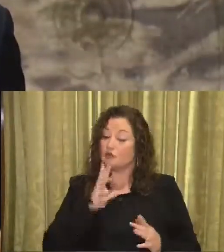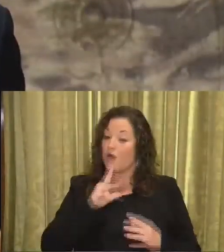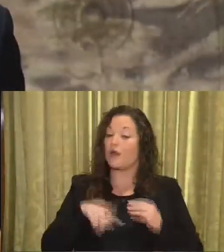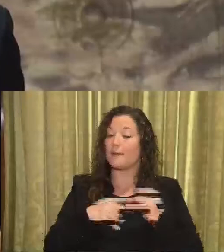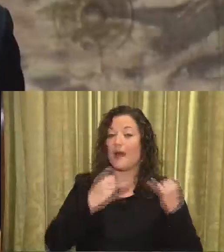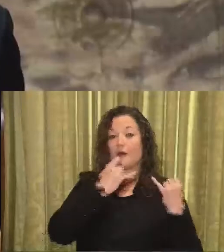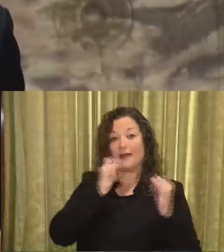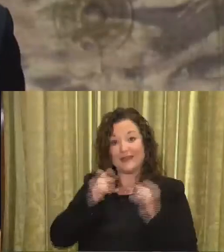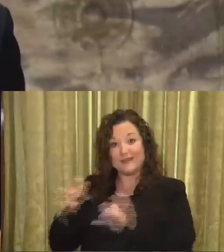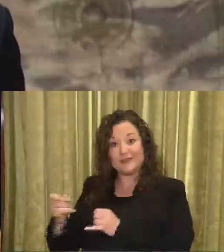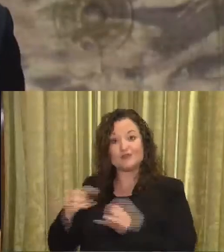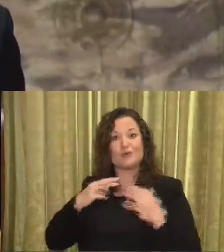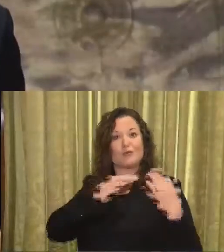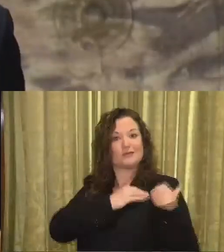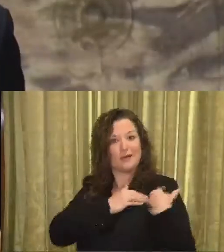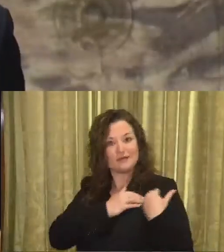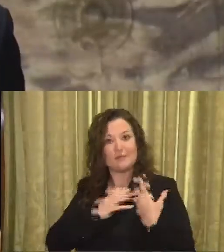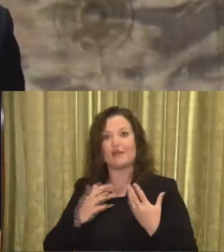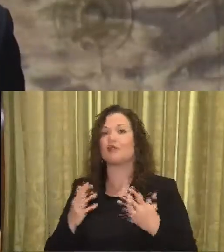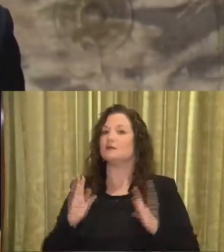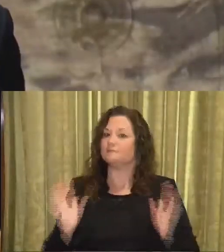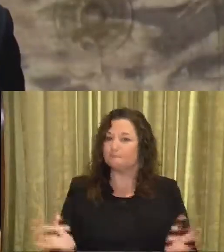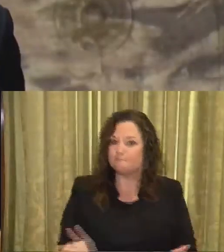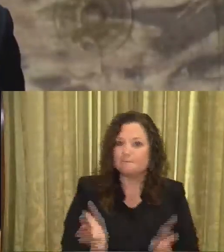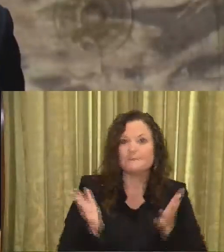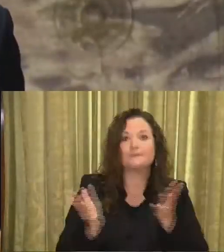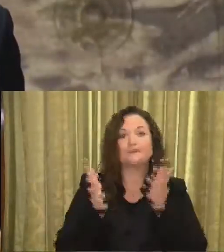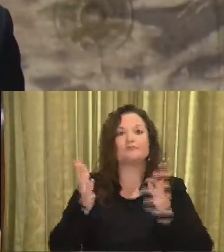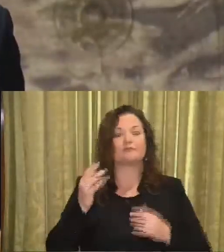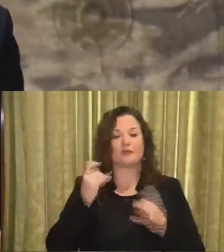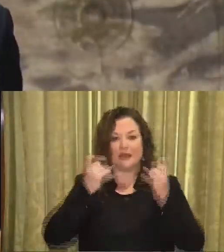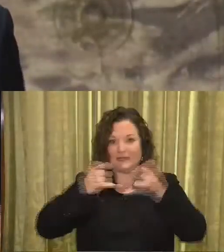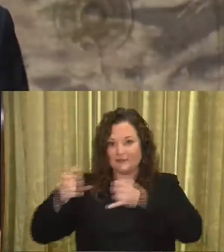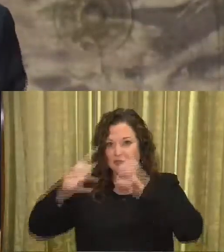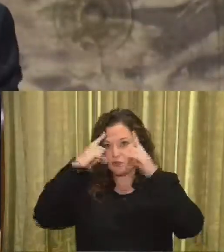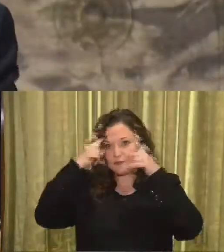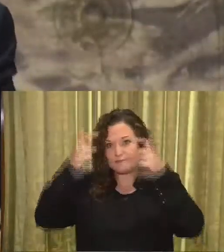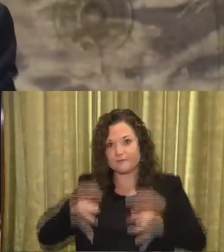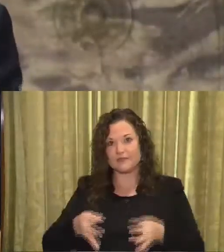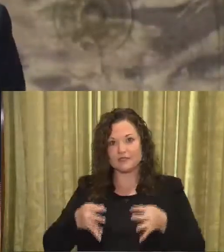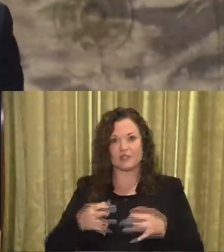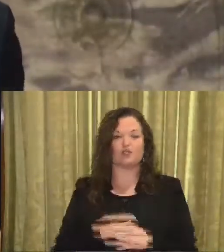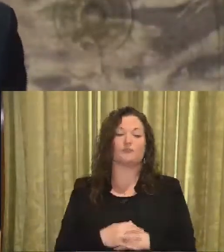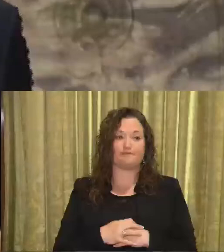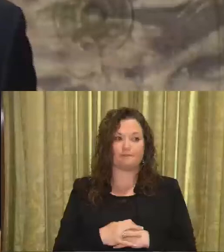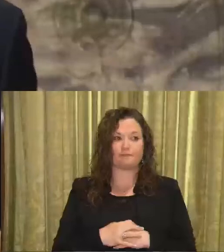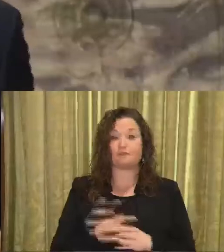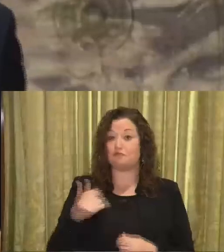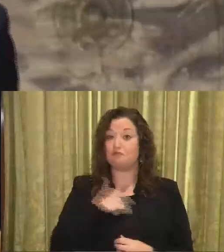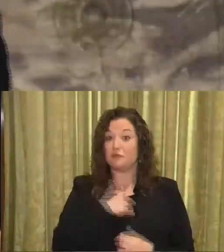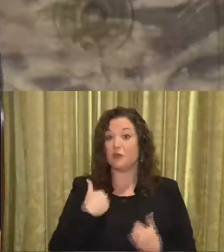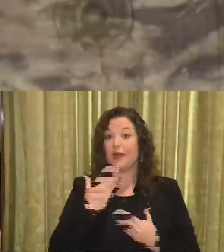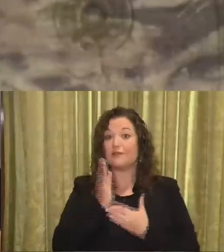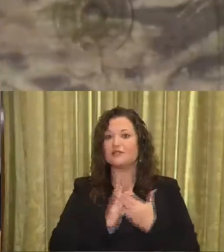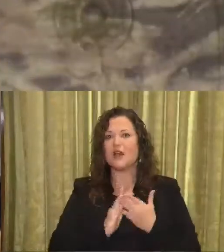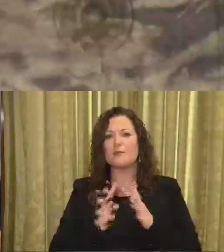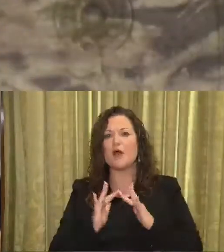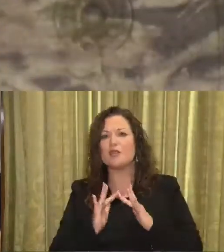and try to encourage that and individual decision making. We have some online, I think.